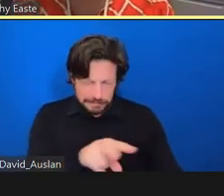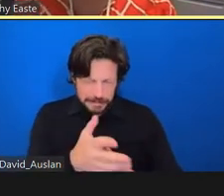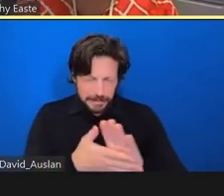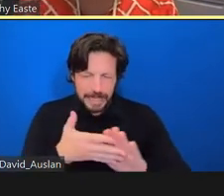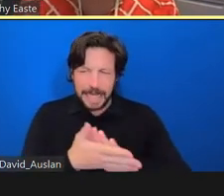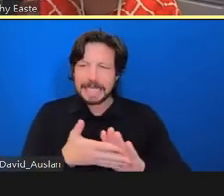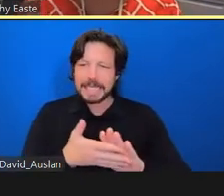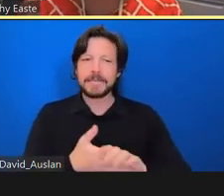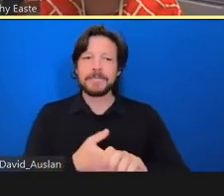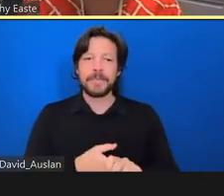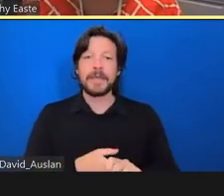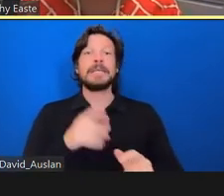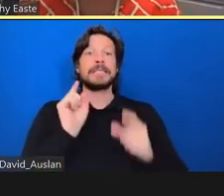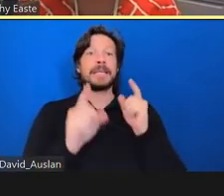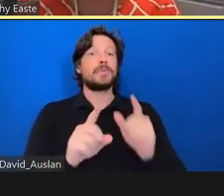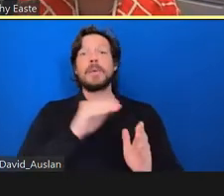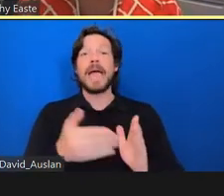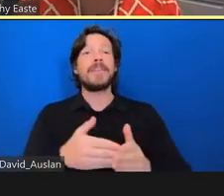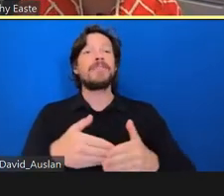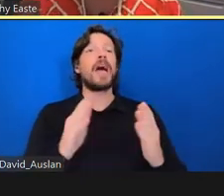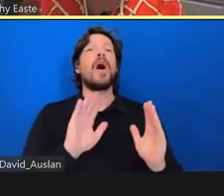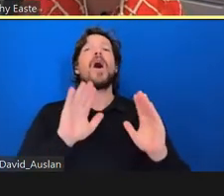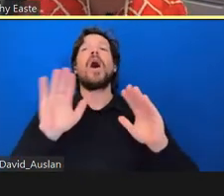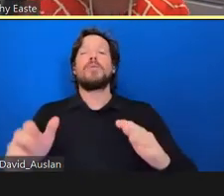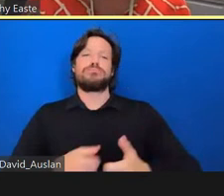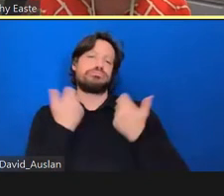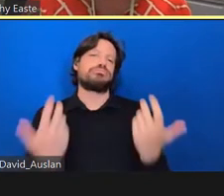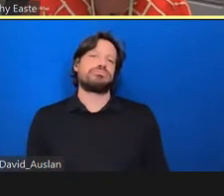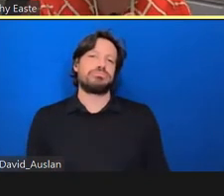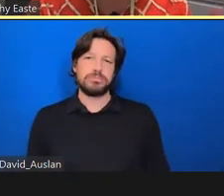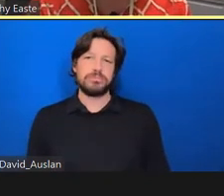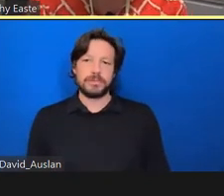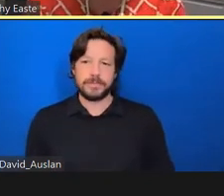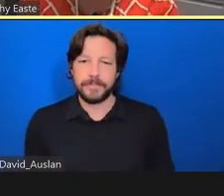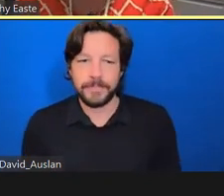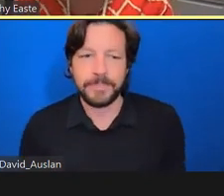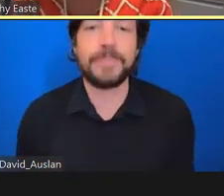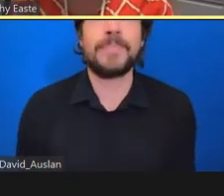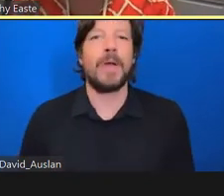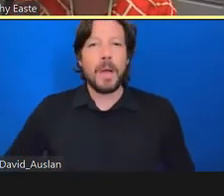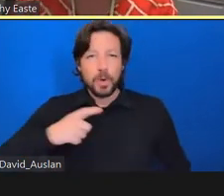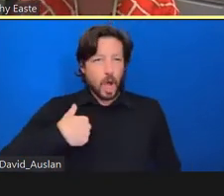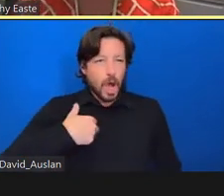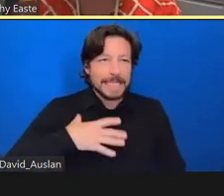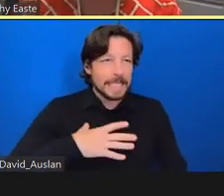and I'm absolutely exhausted because all day long, I've had to fill in blanks. If I've had a